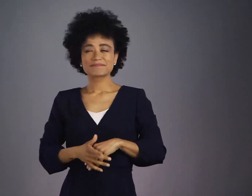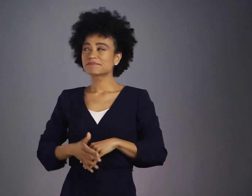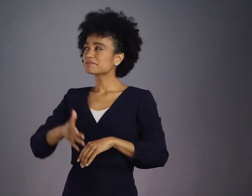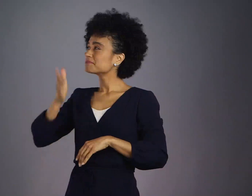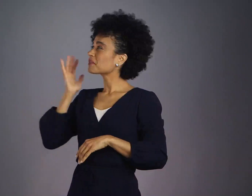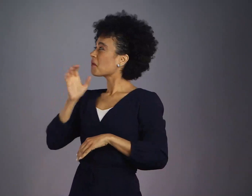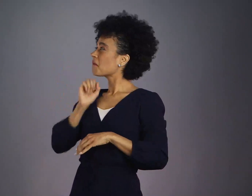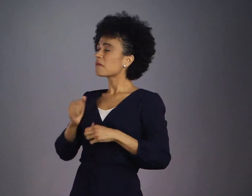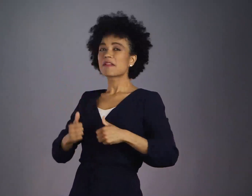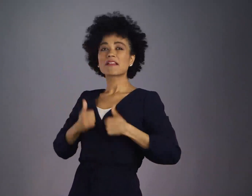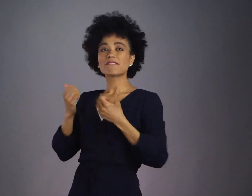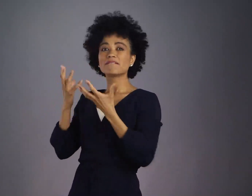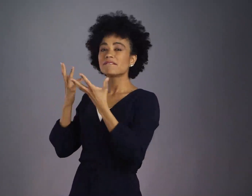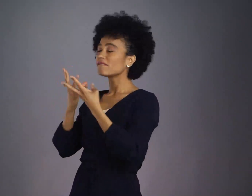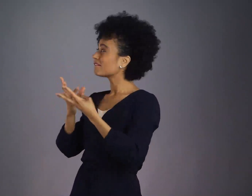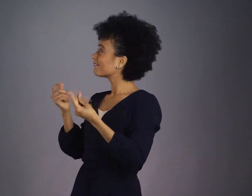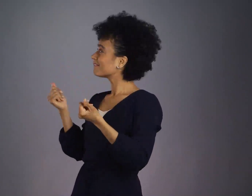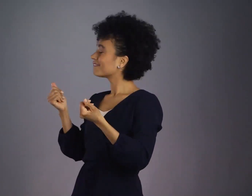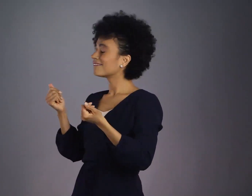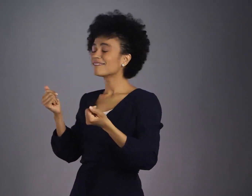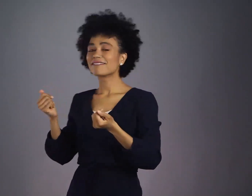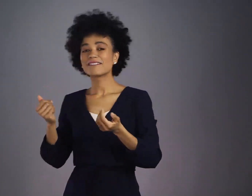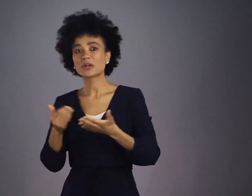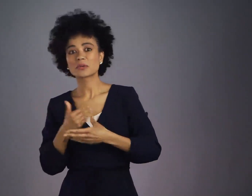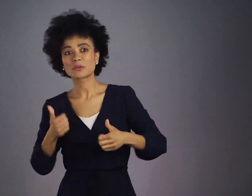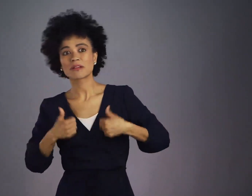You will lose the old life to find one much better.